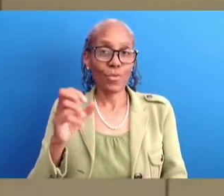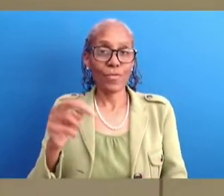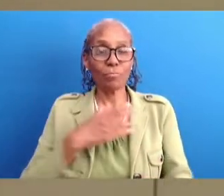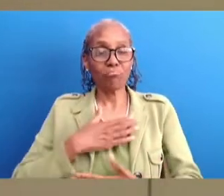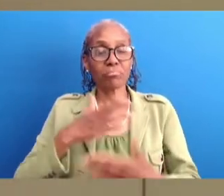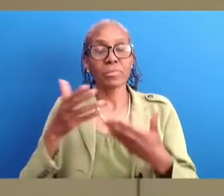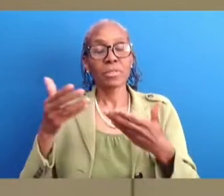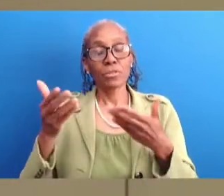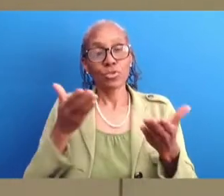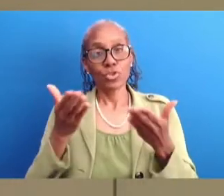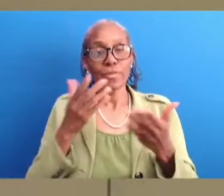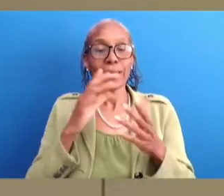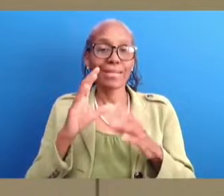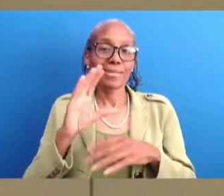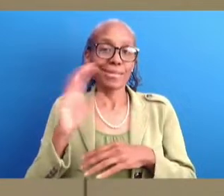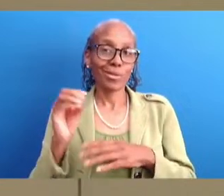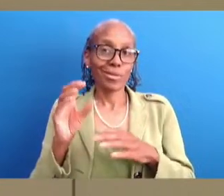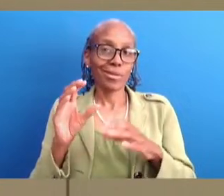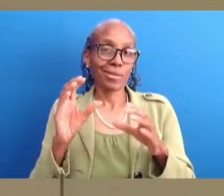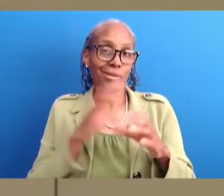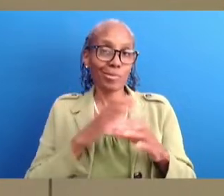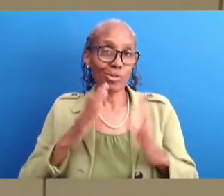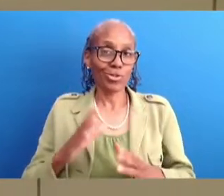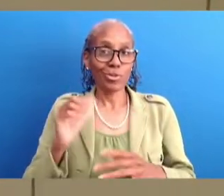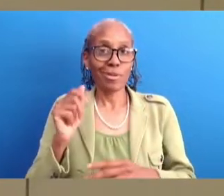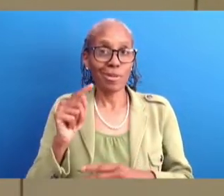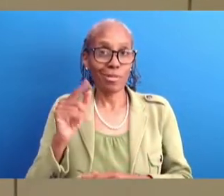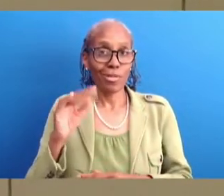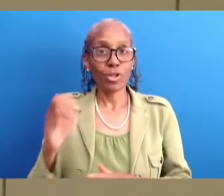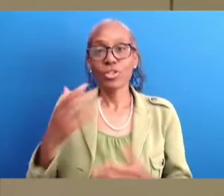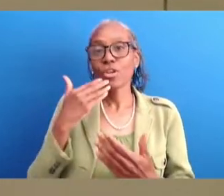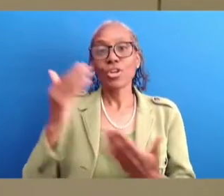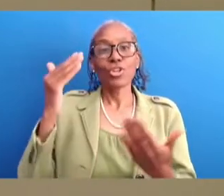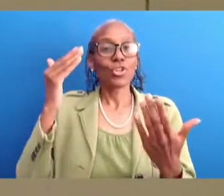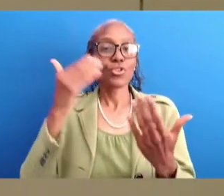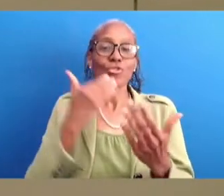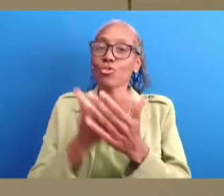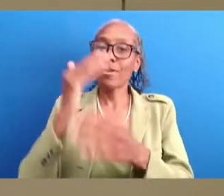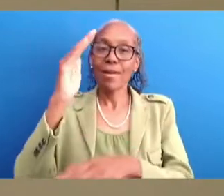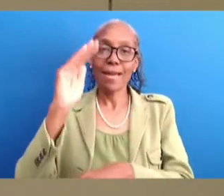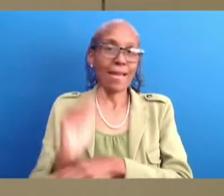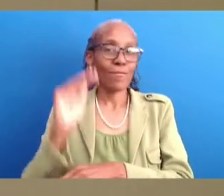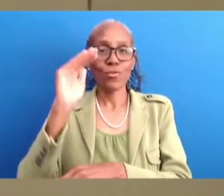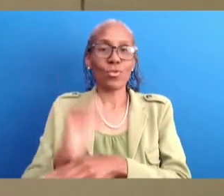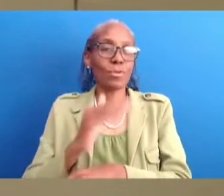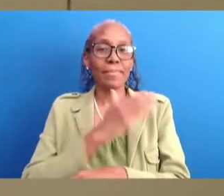MY NAME IS ARTHUR GRIFFIN, AND I HAVE THE PLEASURE OF SERVING AS